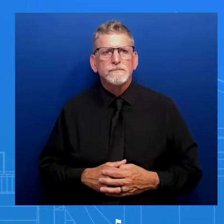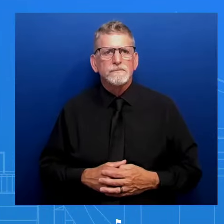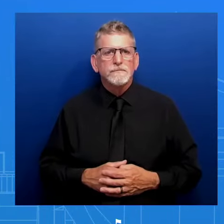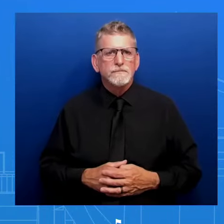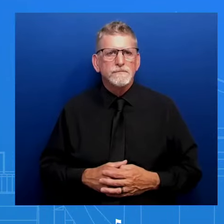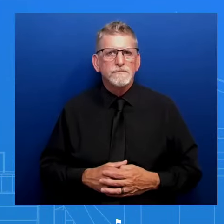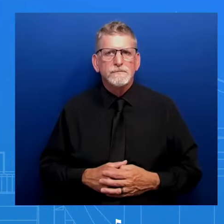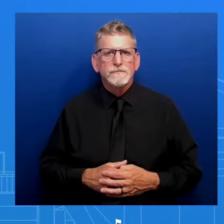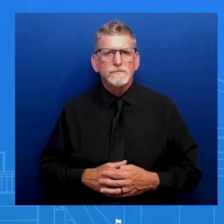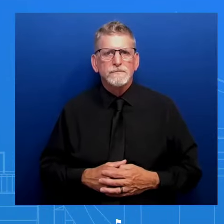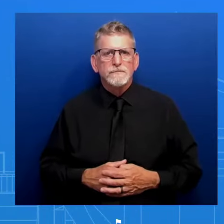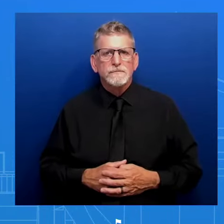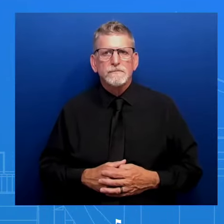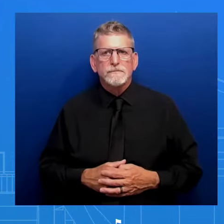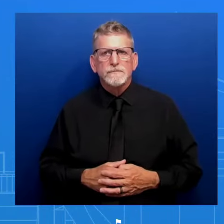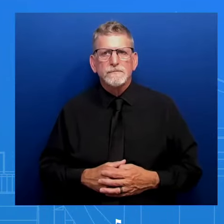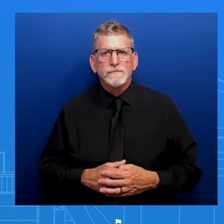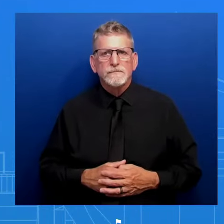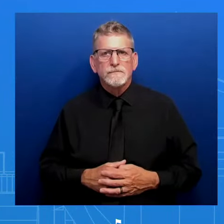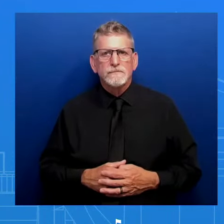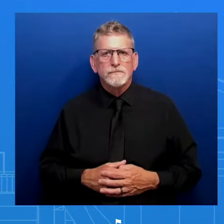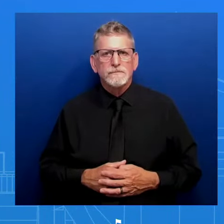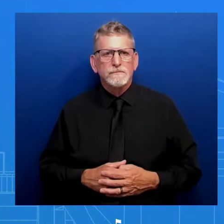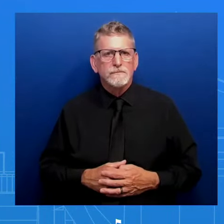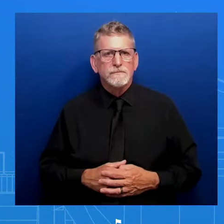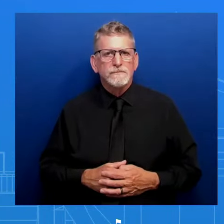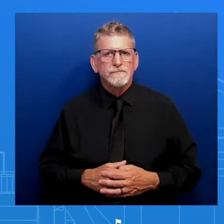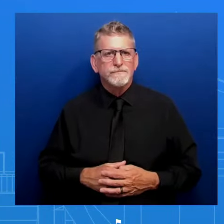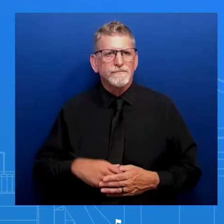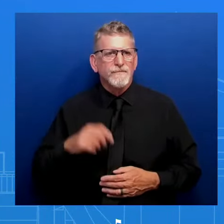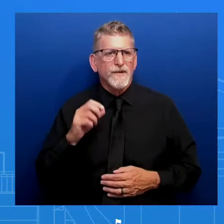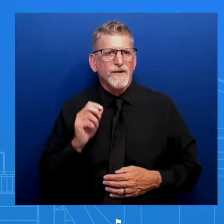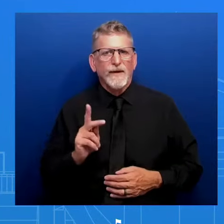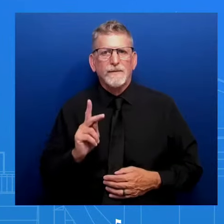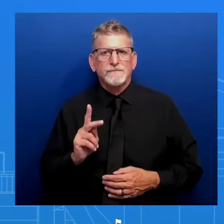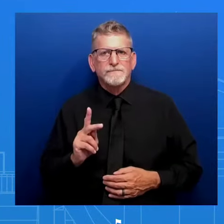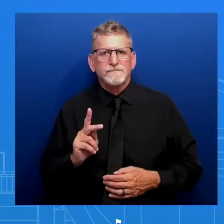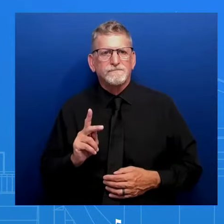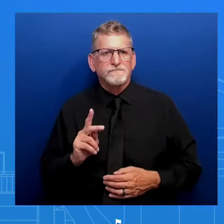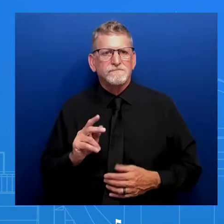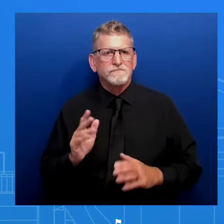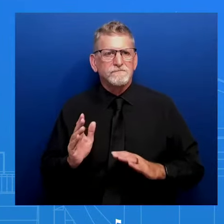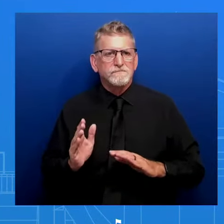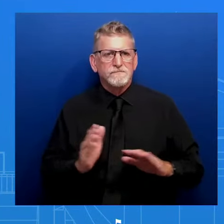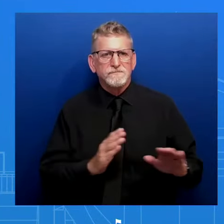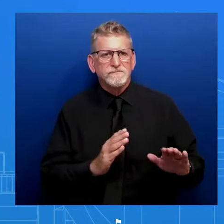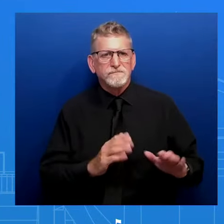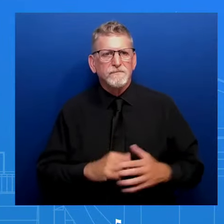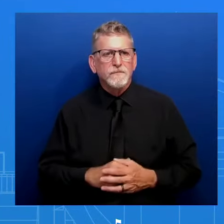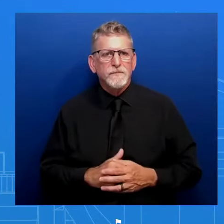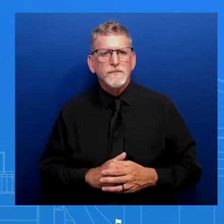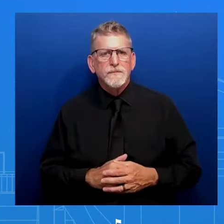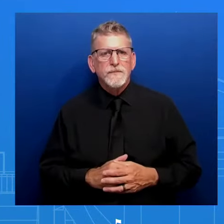The Press: Thank you. Have you seen the President since Hunter Biden showed up in federal court since the deal fell apart?